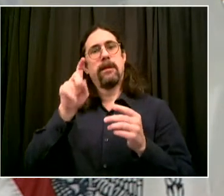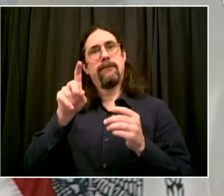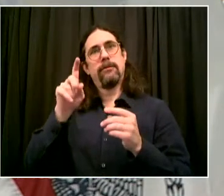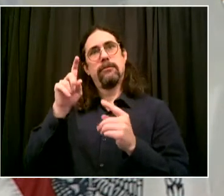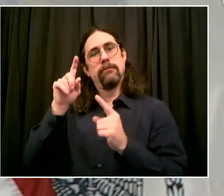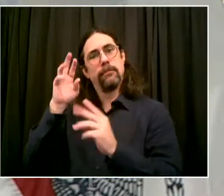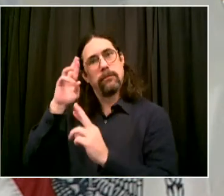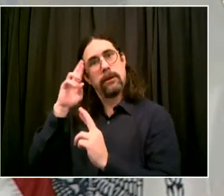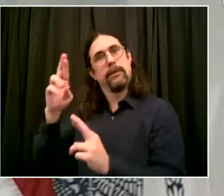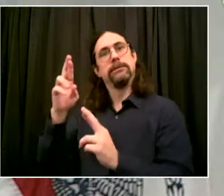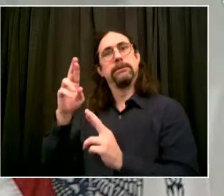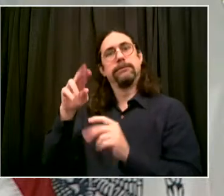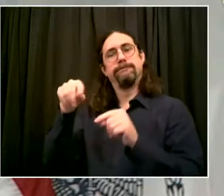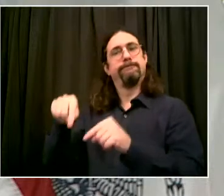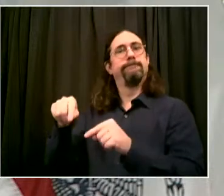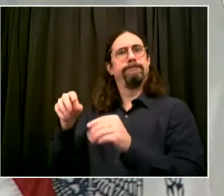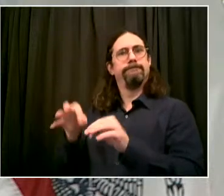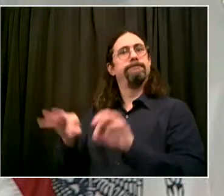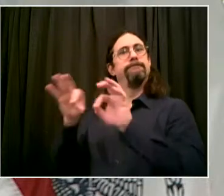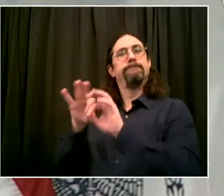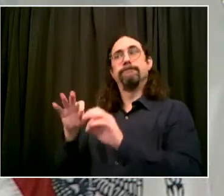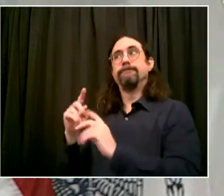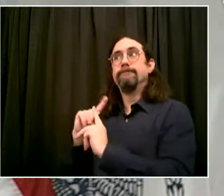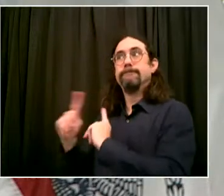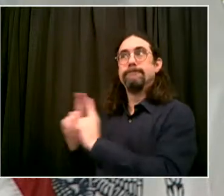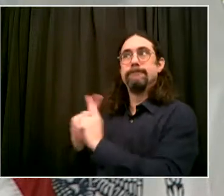FO SPECICIIFCITY. THEY WILL BE MAKING THEIR OWN ANNOUNCEMENTS WHEN THEY ARE